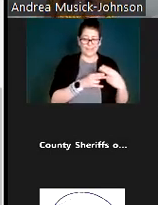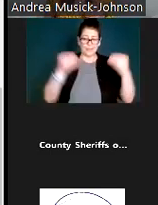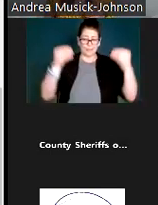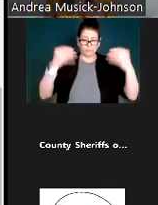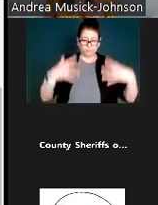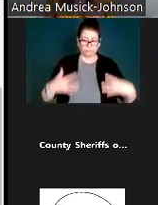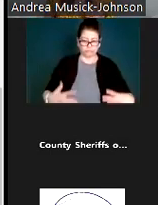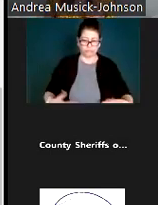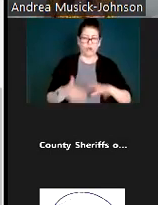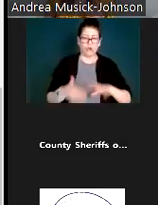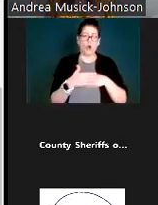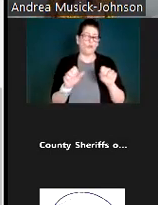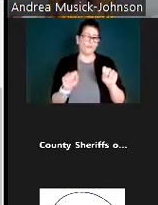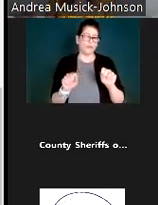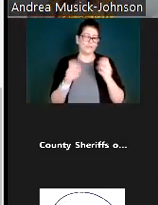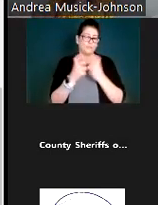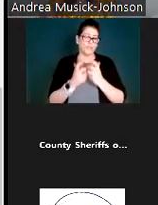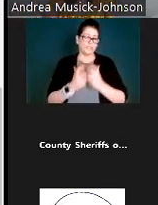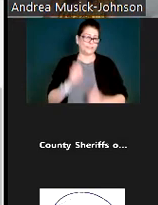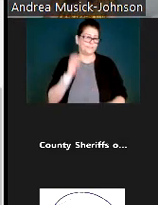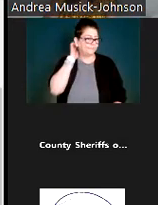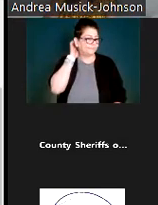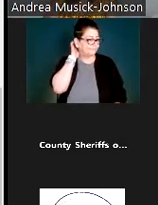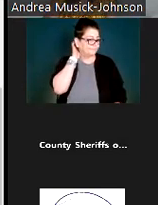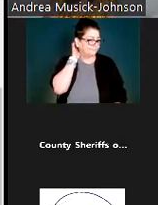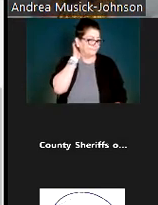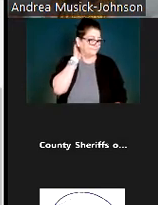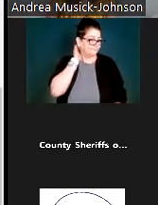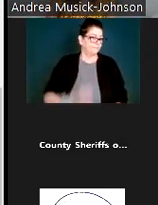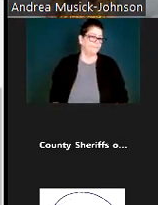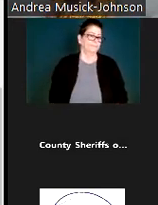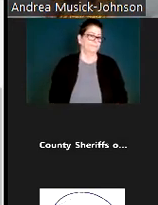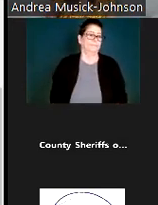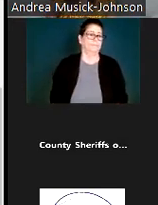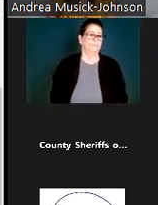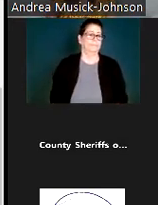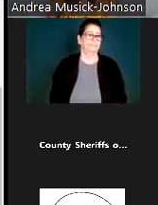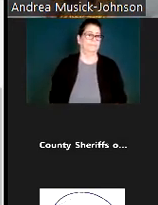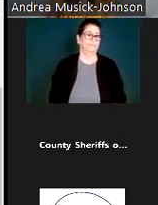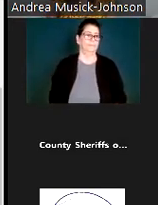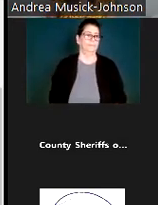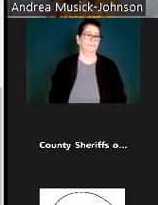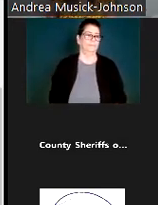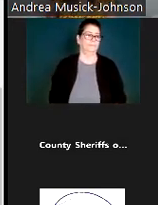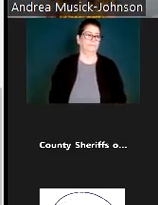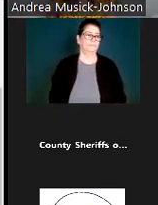So I will go ahead and put in an individual, just for an example.